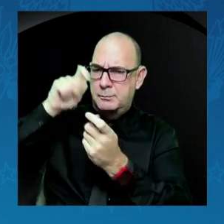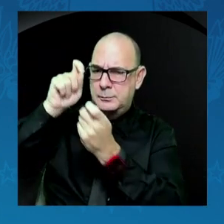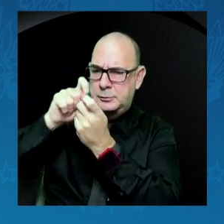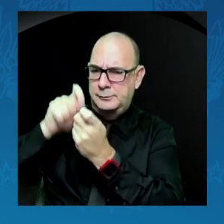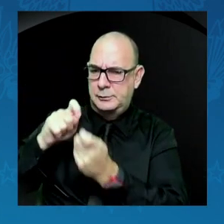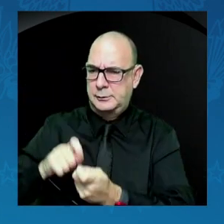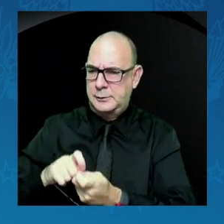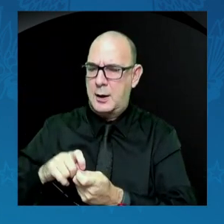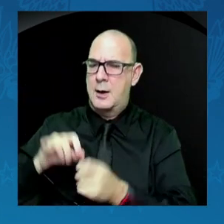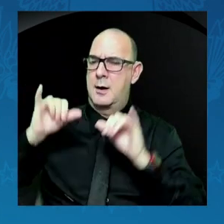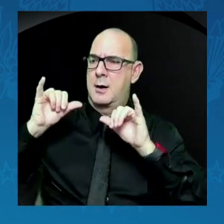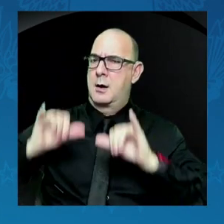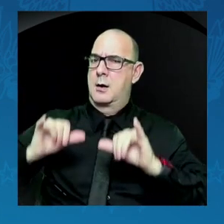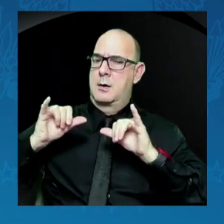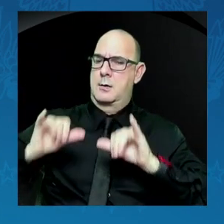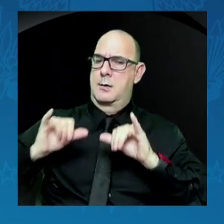What is happening to our Earth?